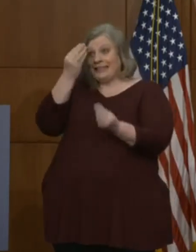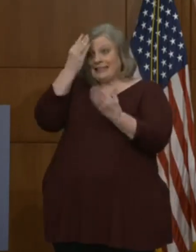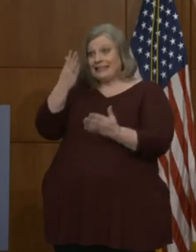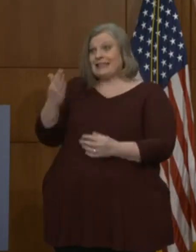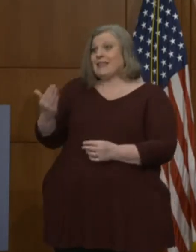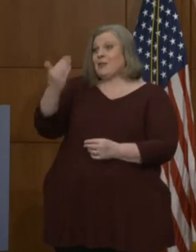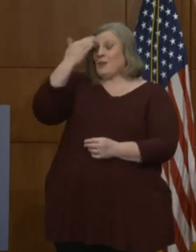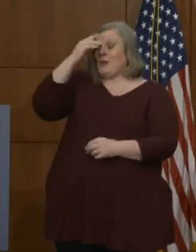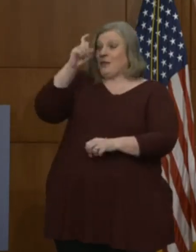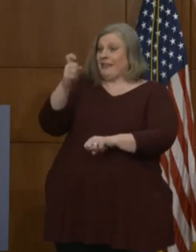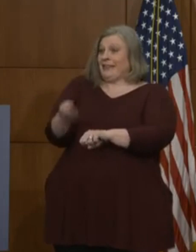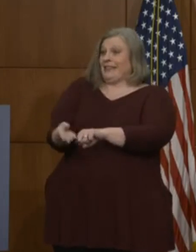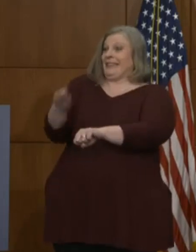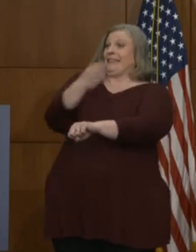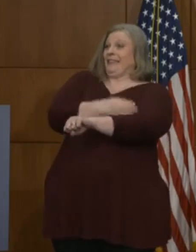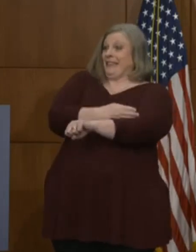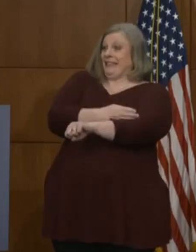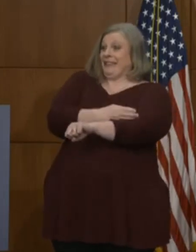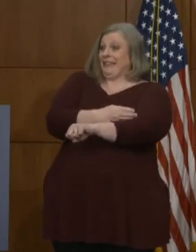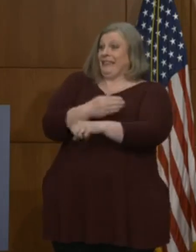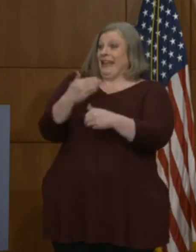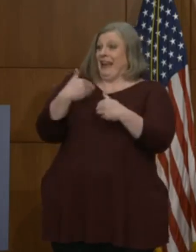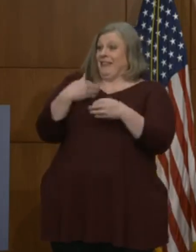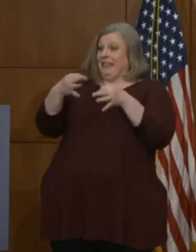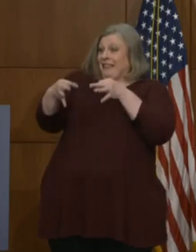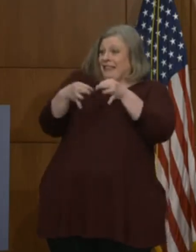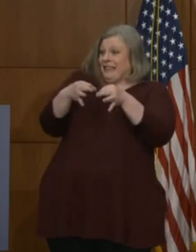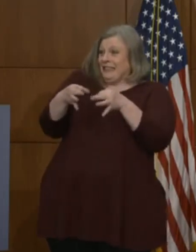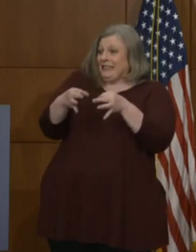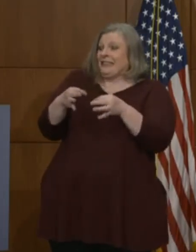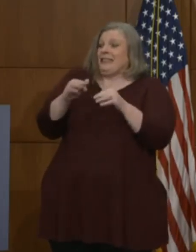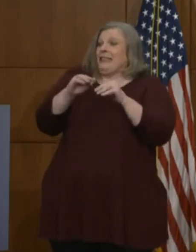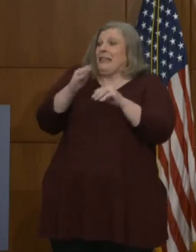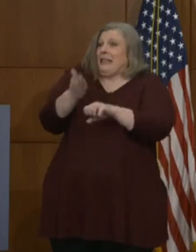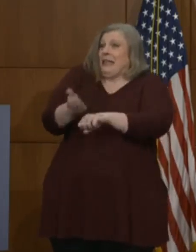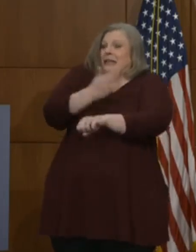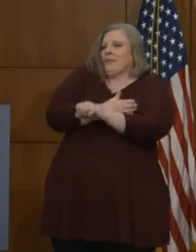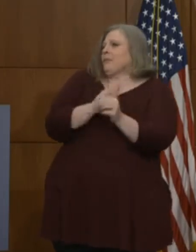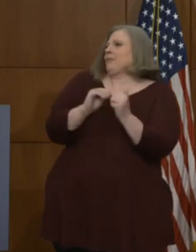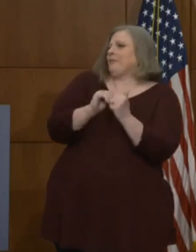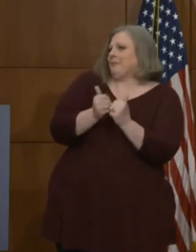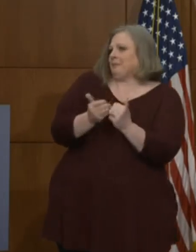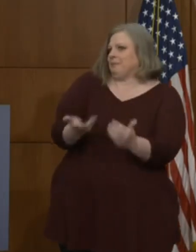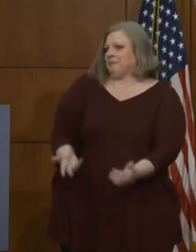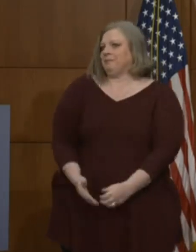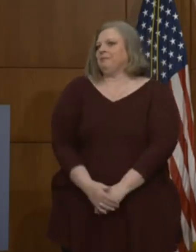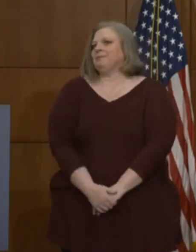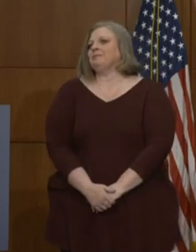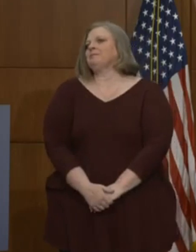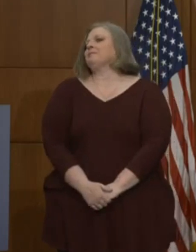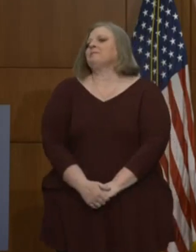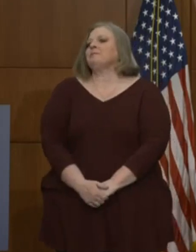WE CERTAINLY UNDERSTAND THAT DATA WE KNOW THAT IT NEEDS TO DATA WE KNOW THAT IT NEEDS TO BE IMPROVED AND I’VE OUTLINED- BE IMPROVED AND I’VE OUTLINED- HOW REALLY GOOD ABOUT IMPROVING